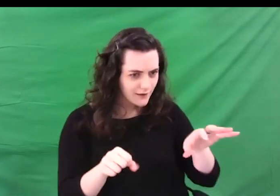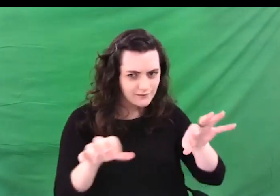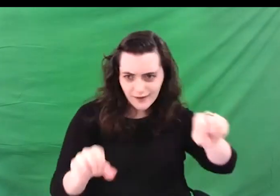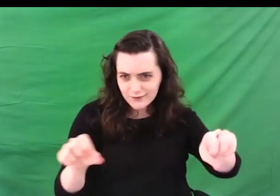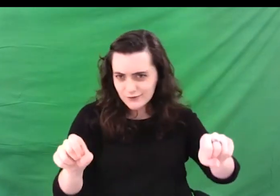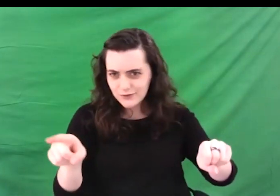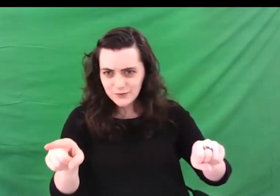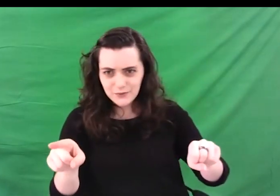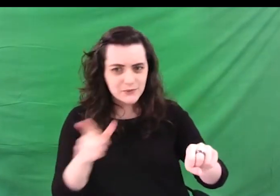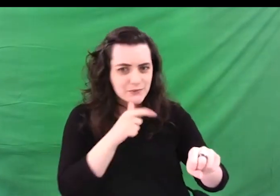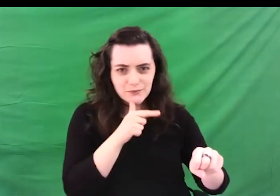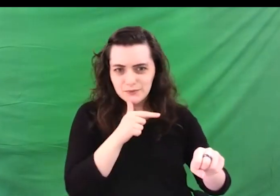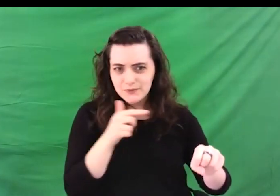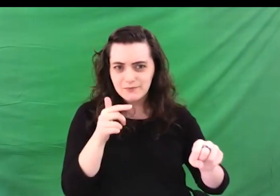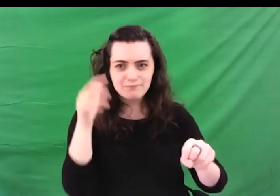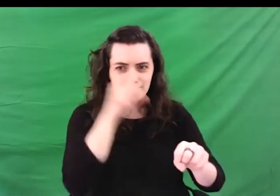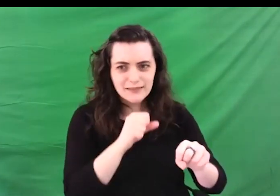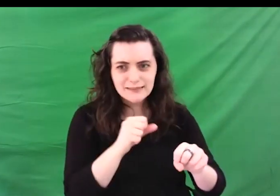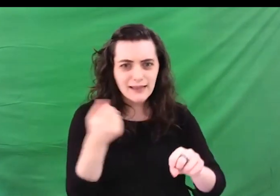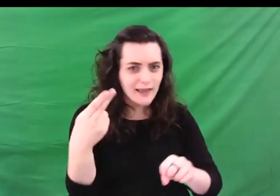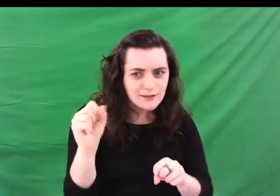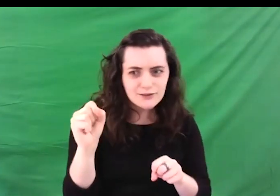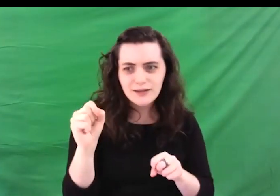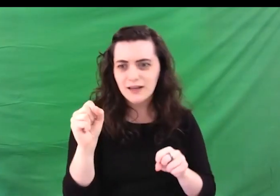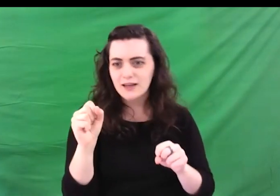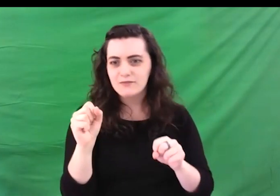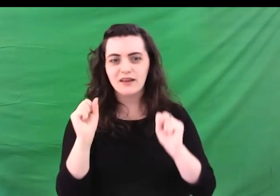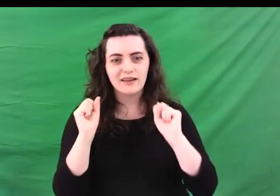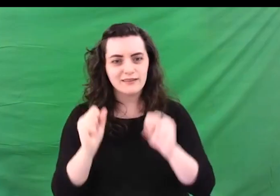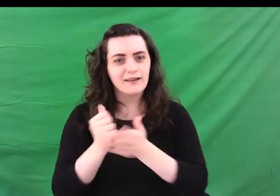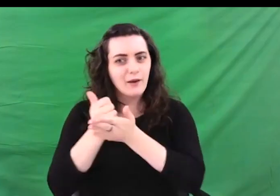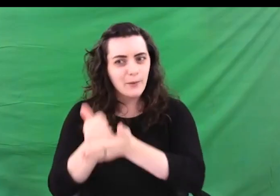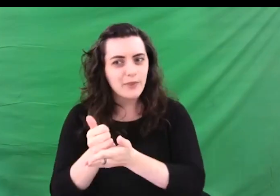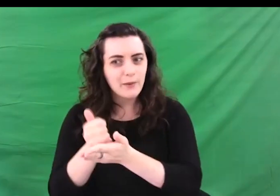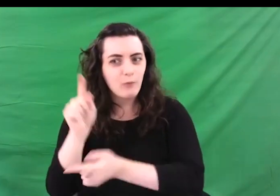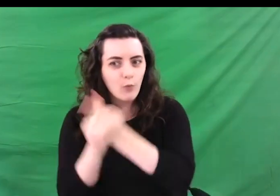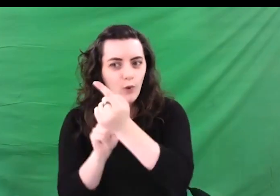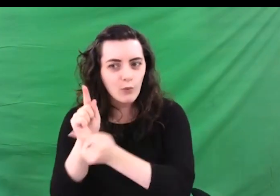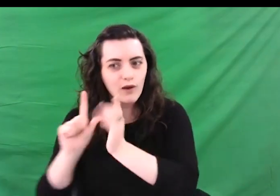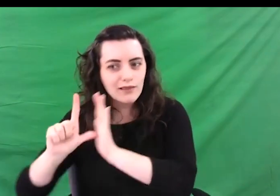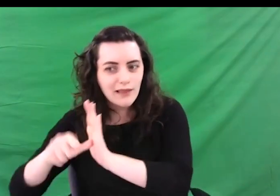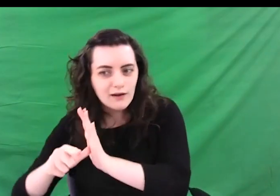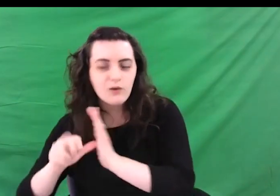sessions or individually later as well or just provide the model and encourage the students to try again.